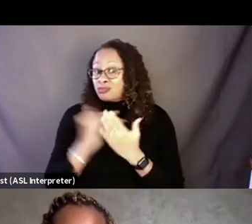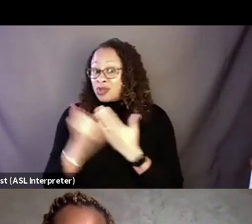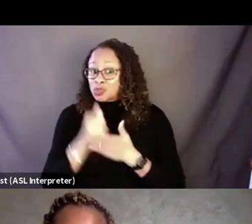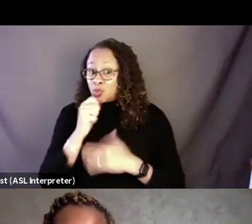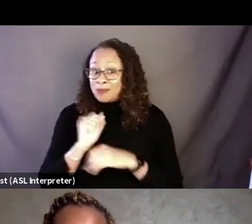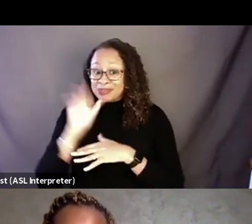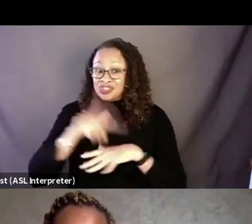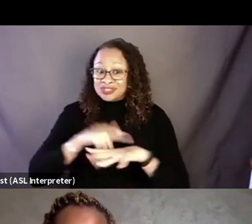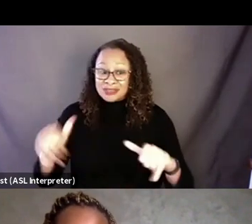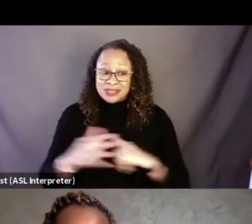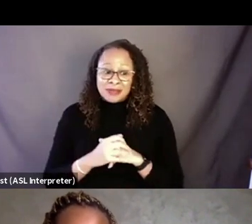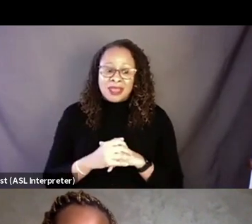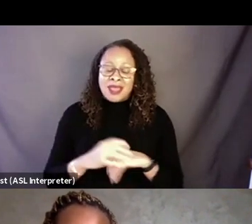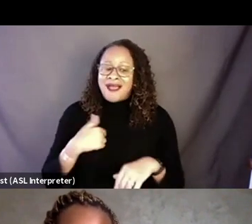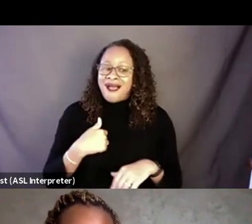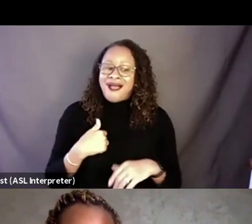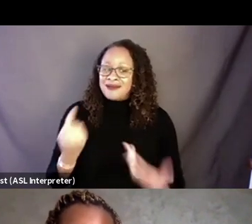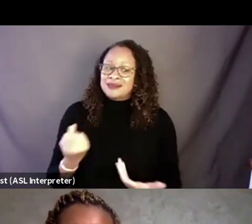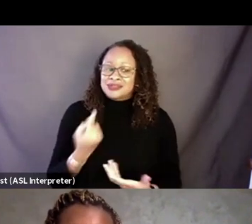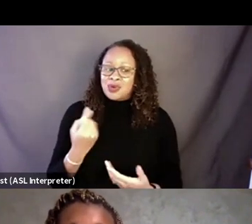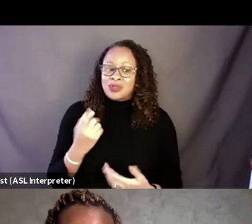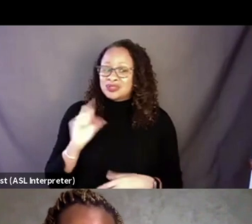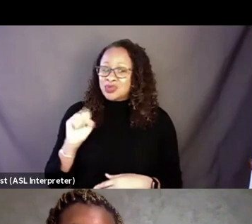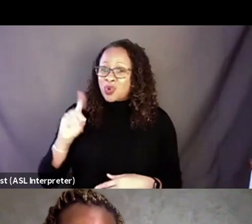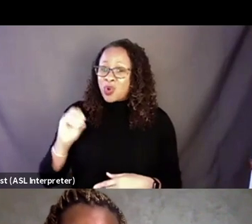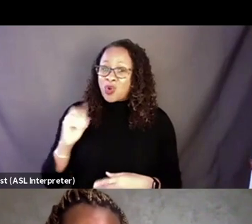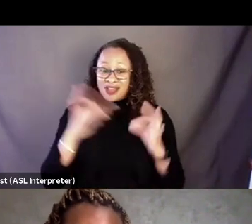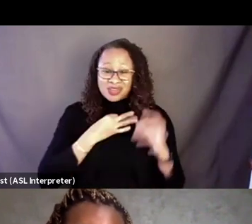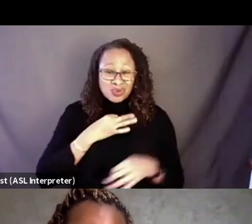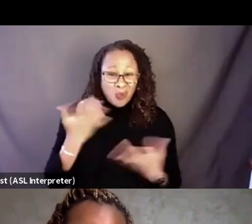And I was just me and Soko were wondering, are we crazy? Why are we here?